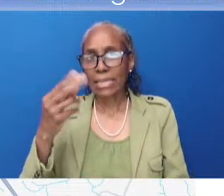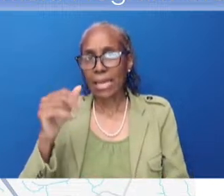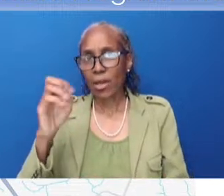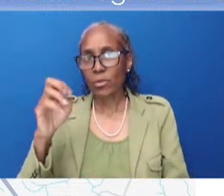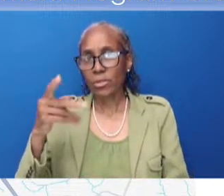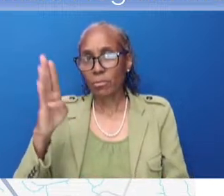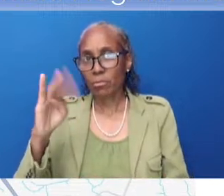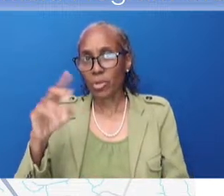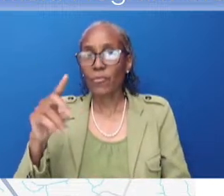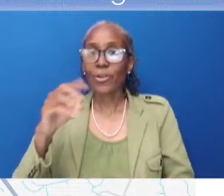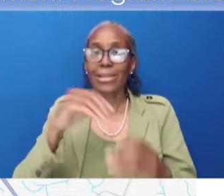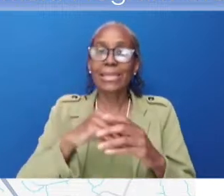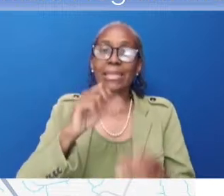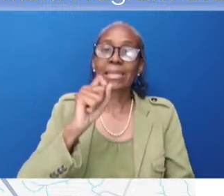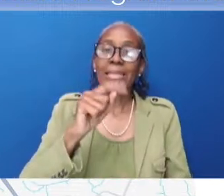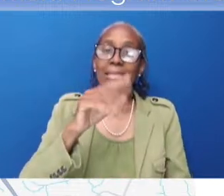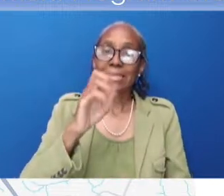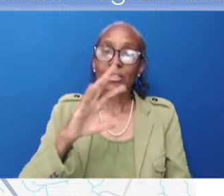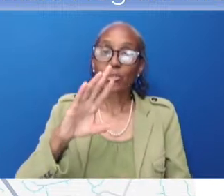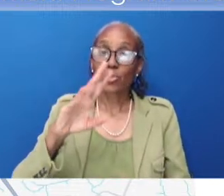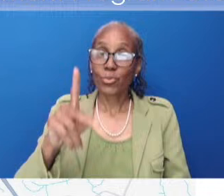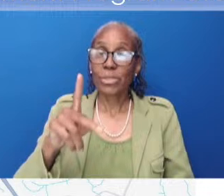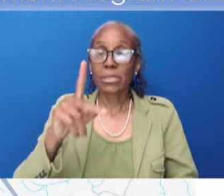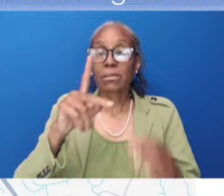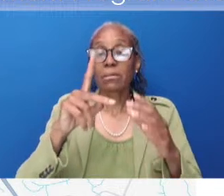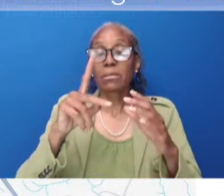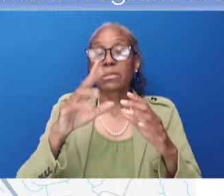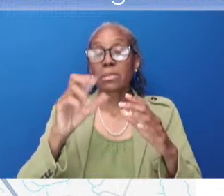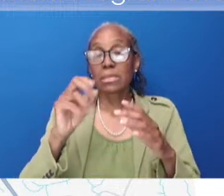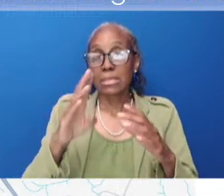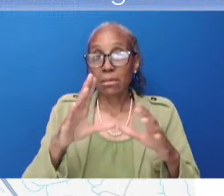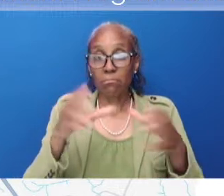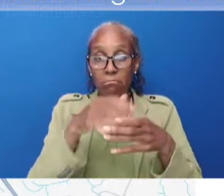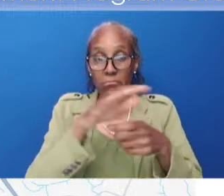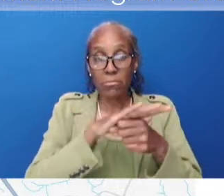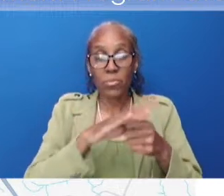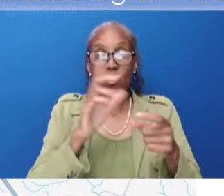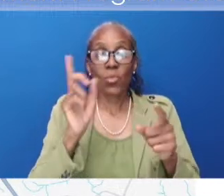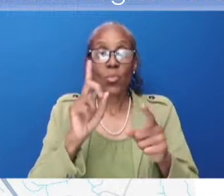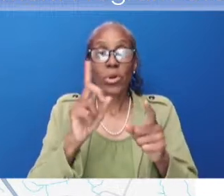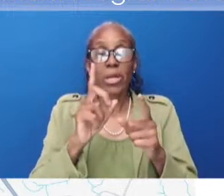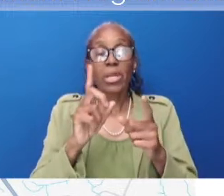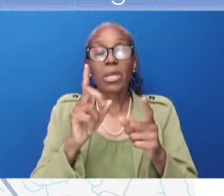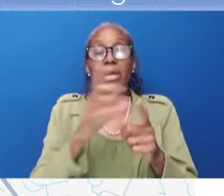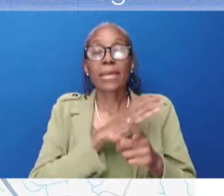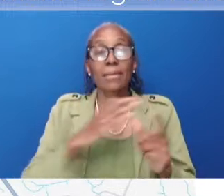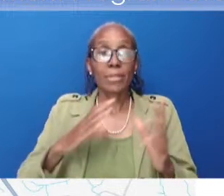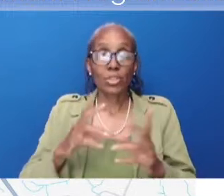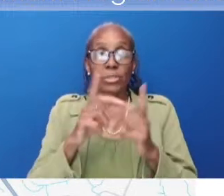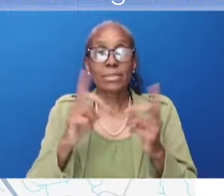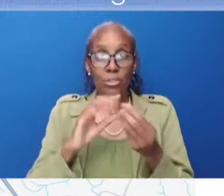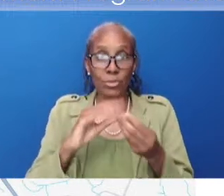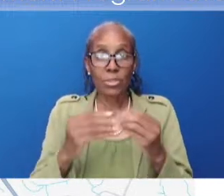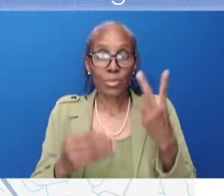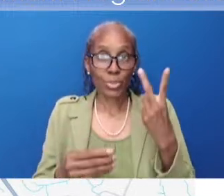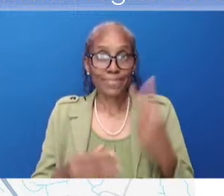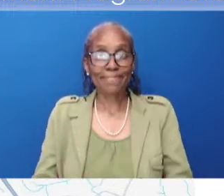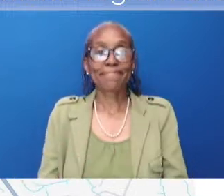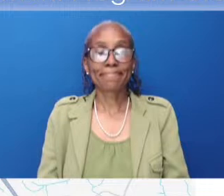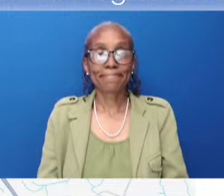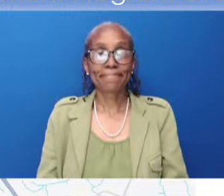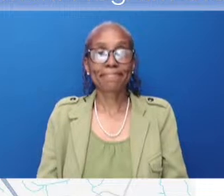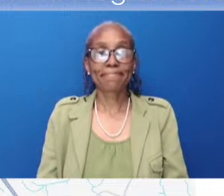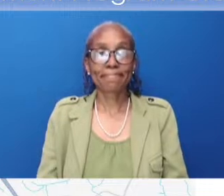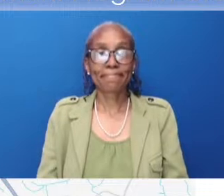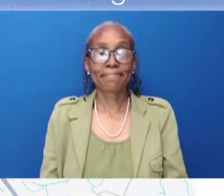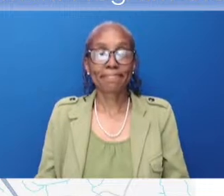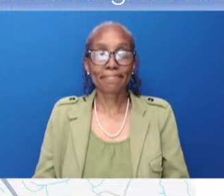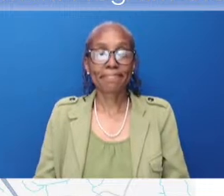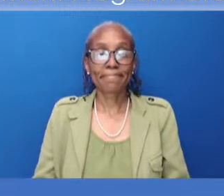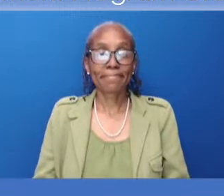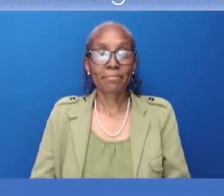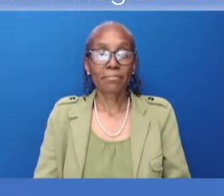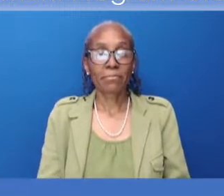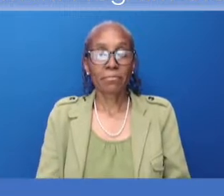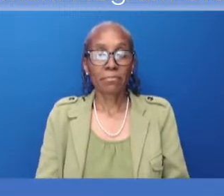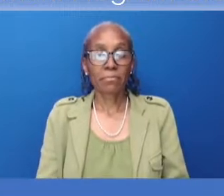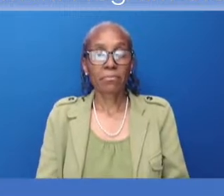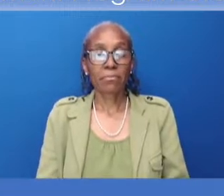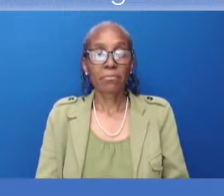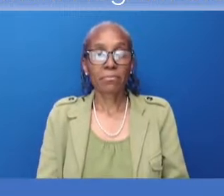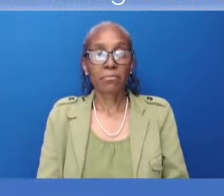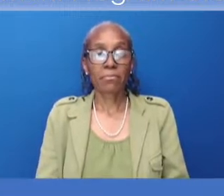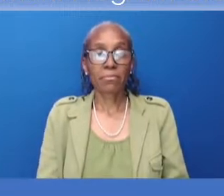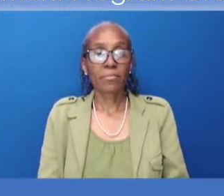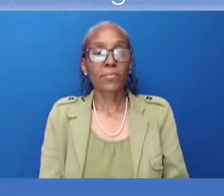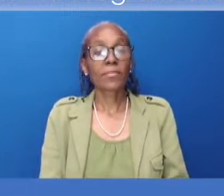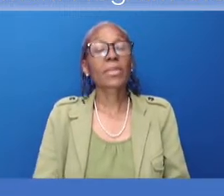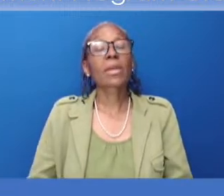LOCATIONS AT 800 WESTINGHOUSE